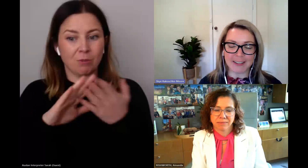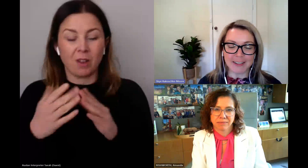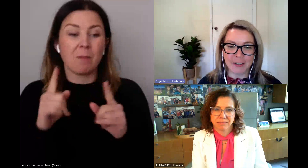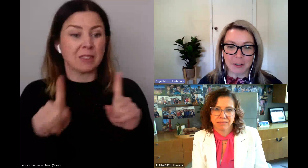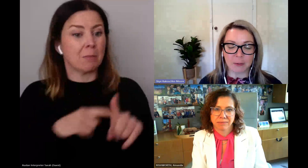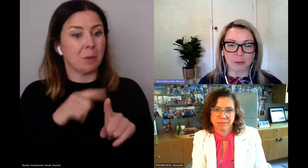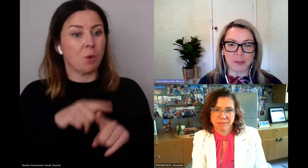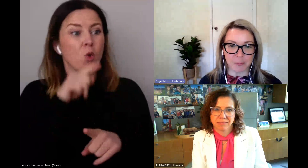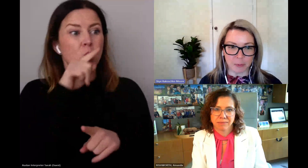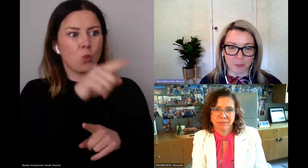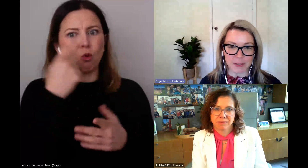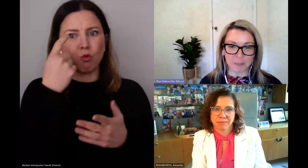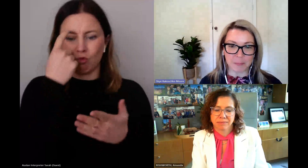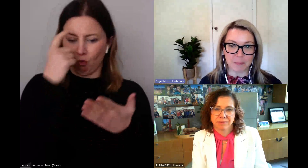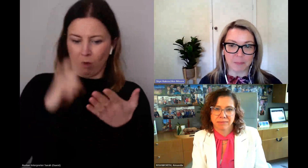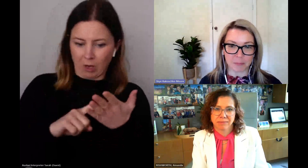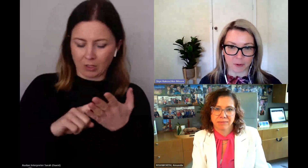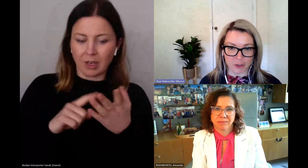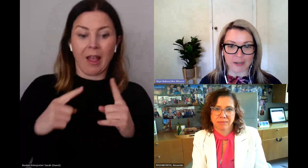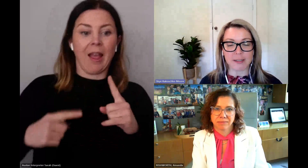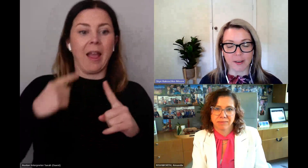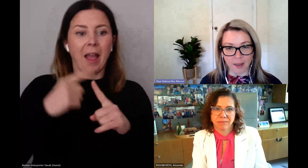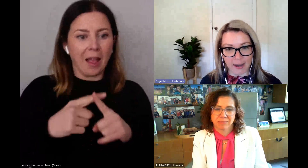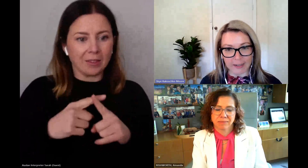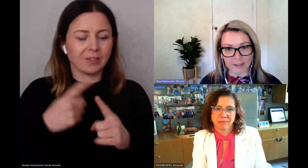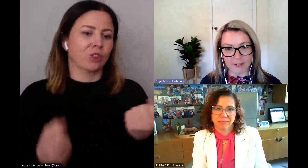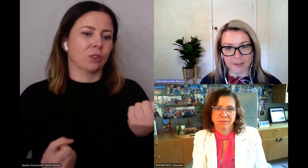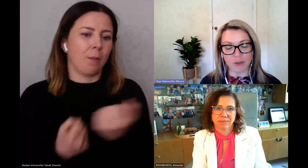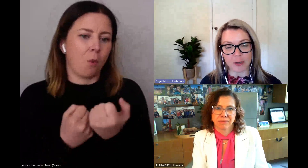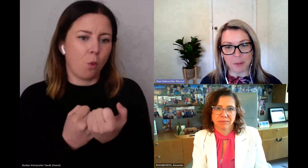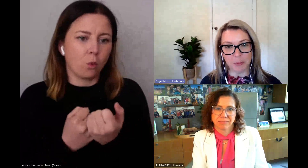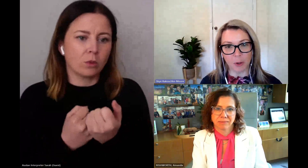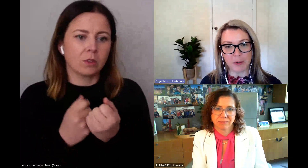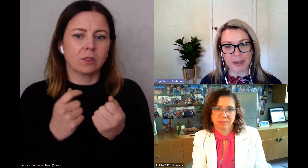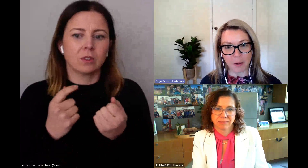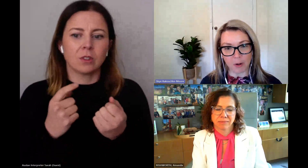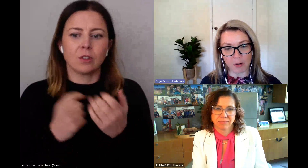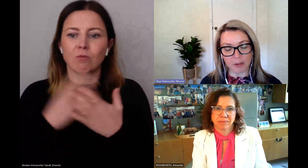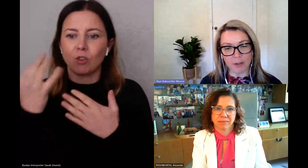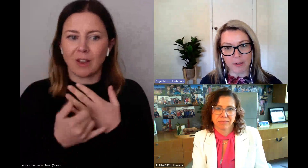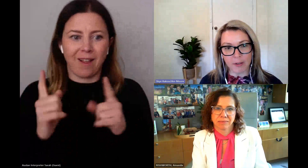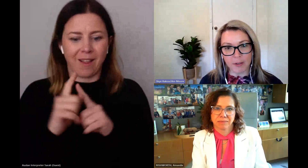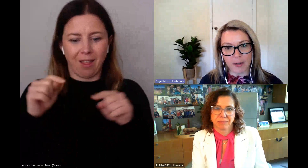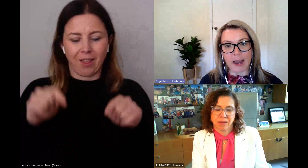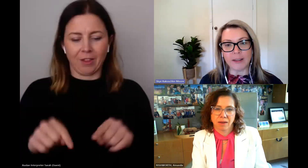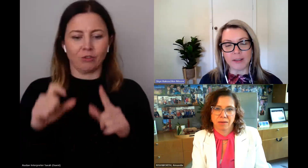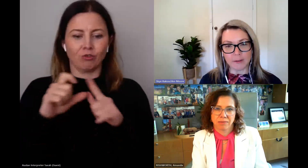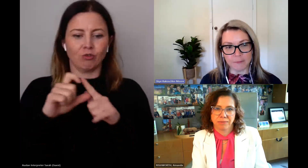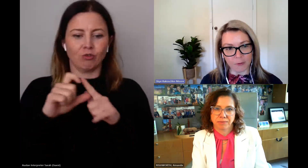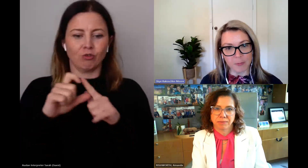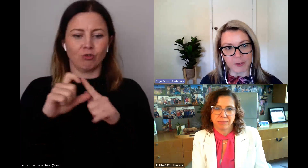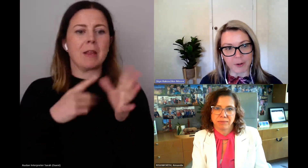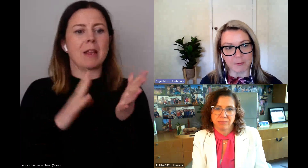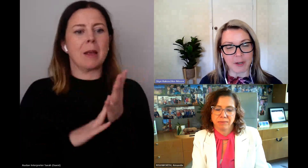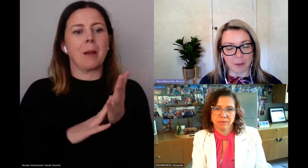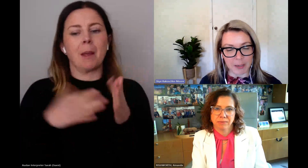it through supporting projects like the DREAM Employment Network and the involvement of young